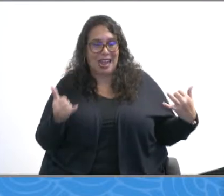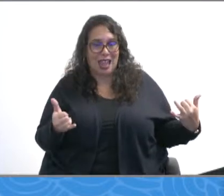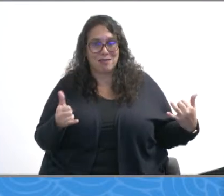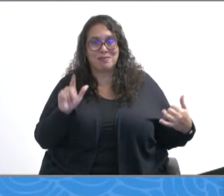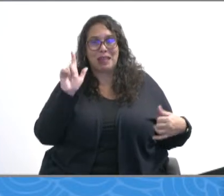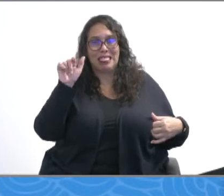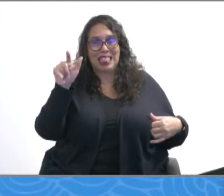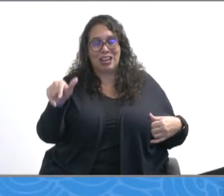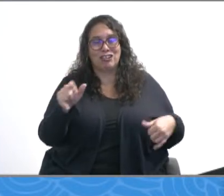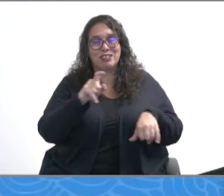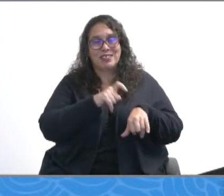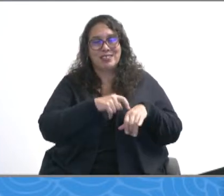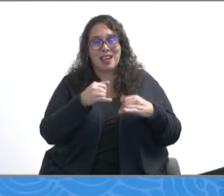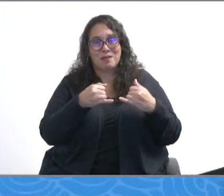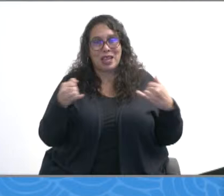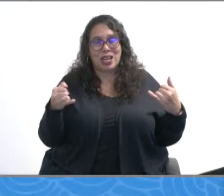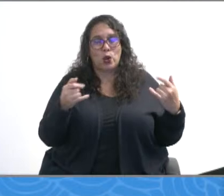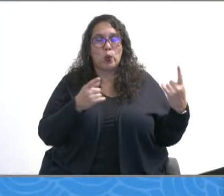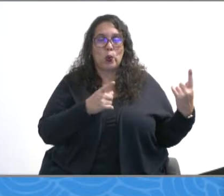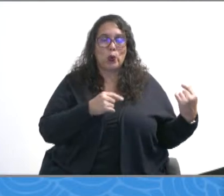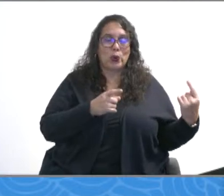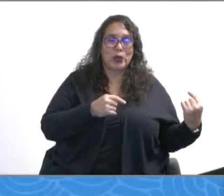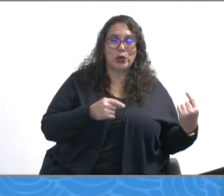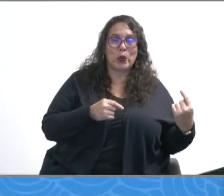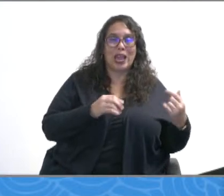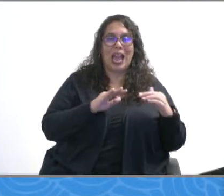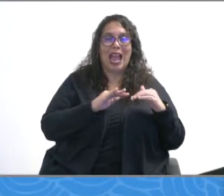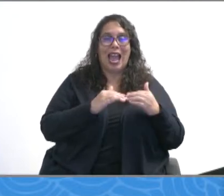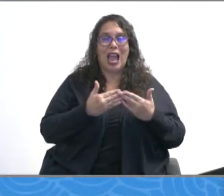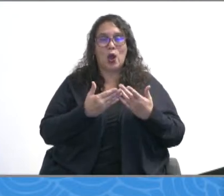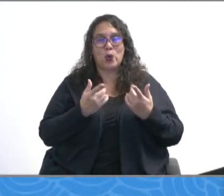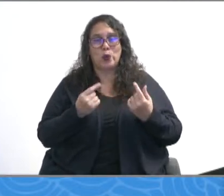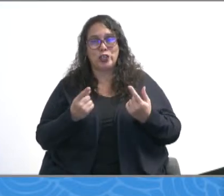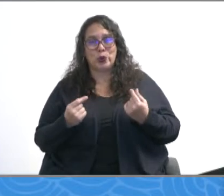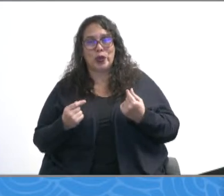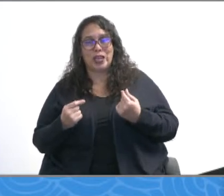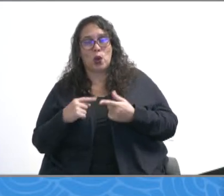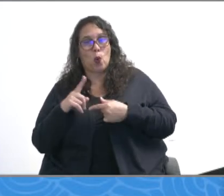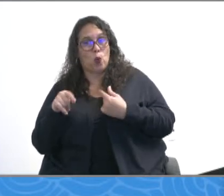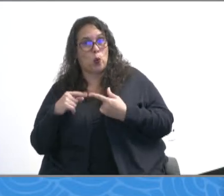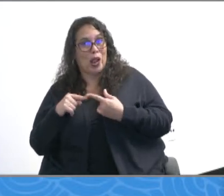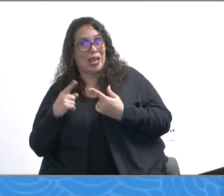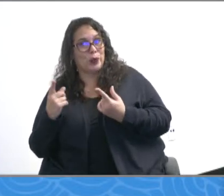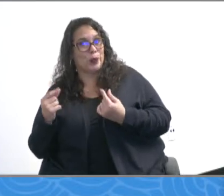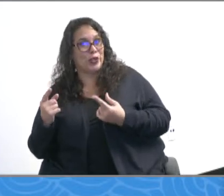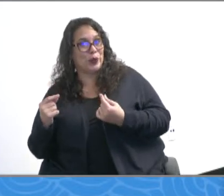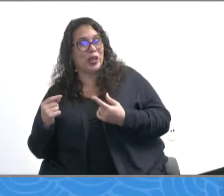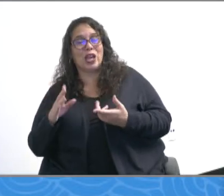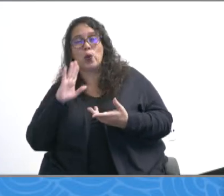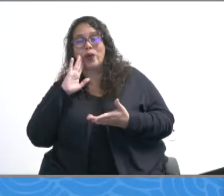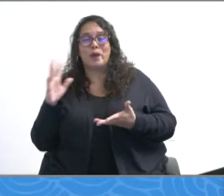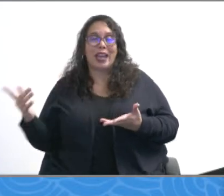What are we doing, how are we doing it, when are we doing it? But we will be gathering all our thinking